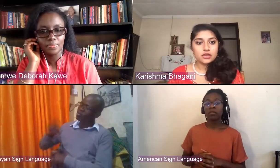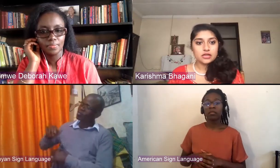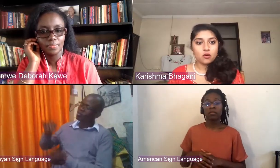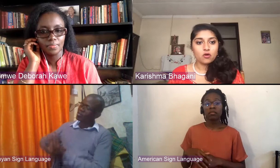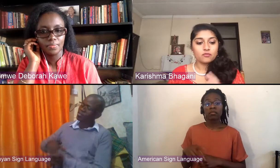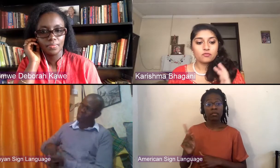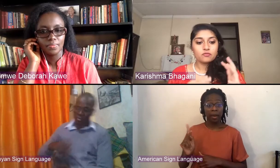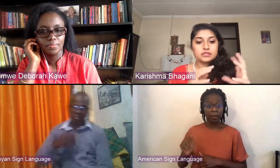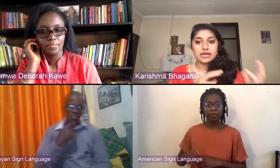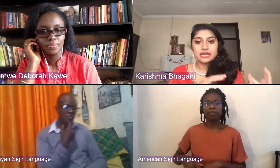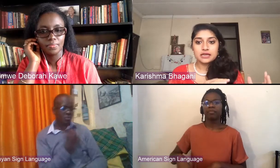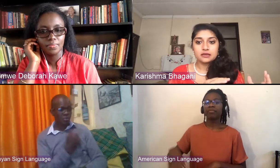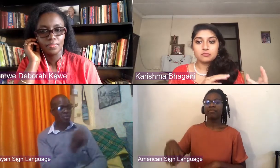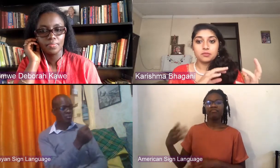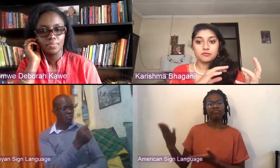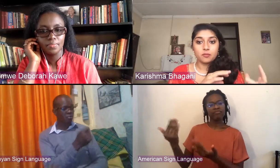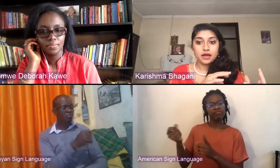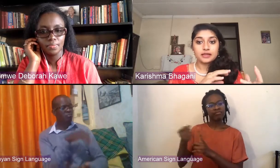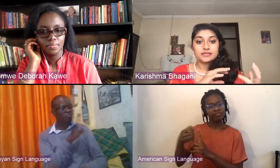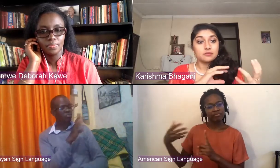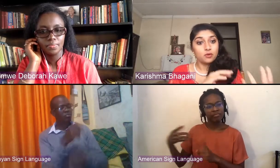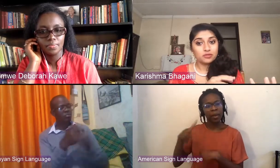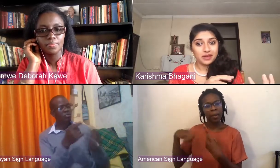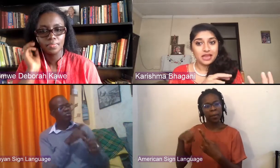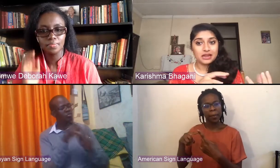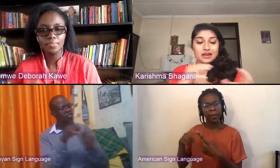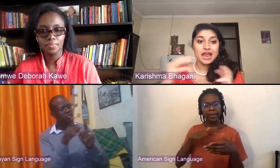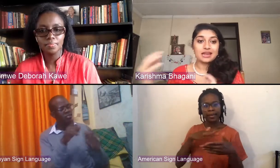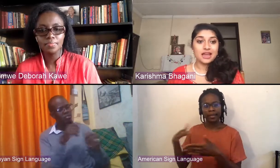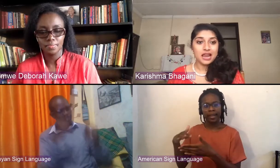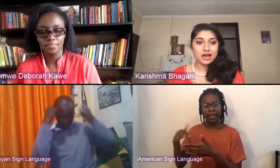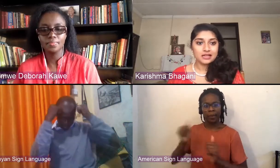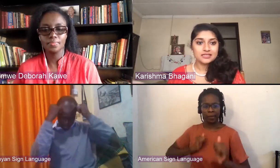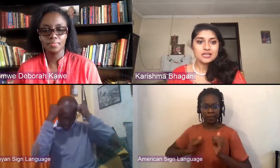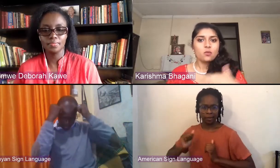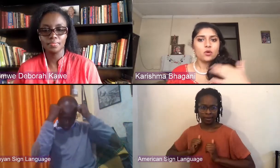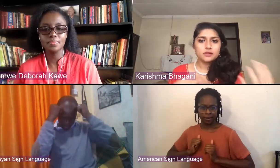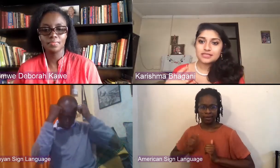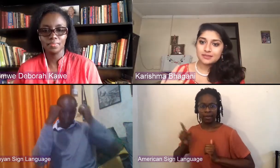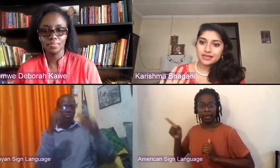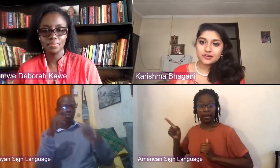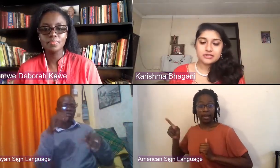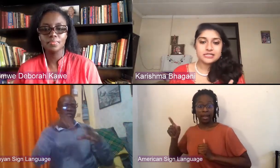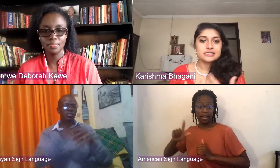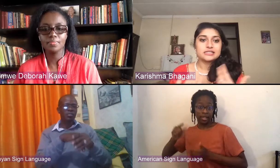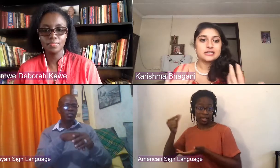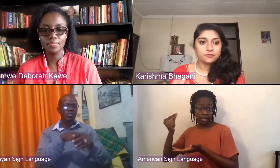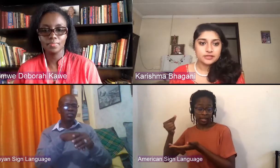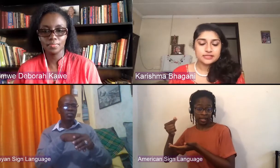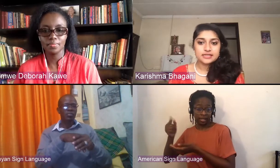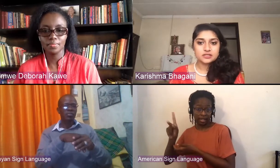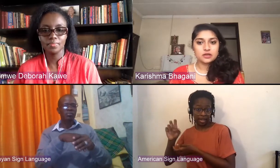of studying performing arts at both Makerere and Cal Arts. What were the similarities? The differences.